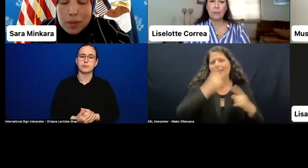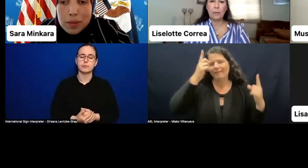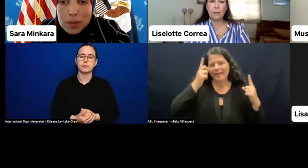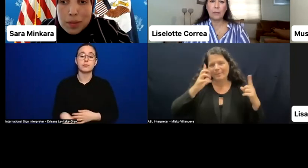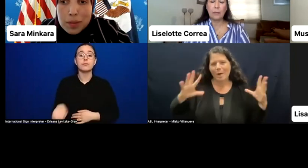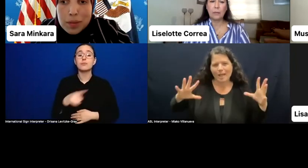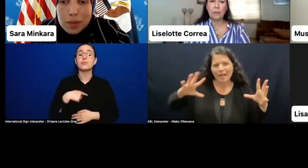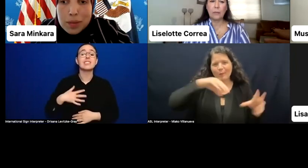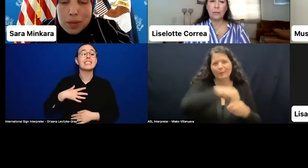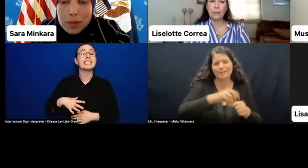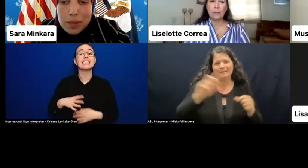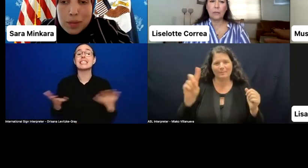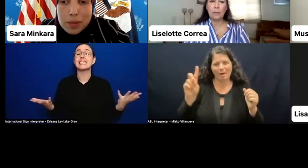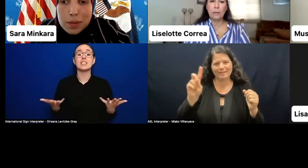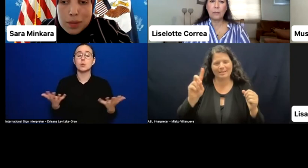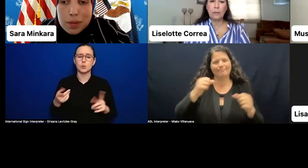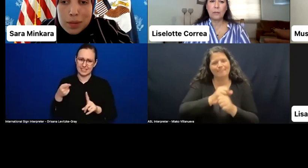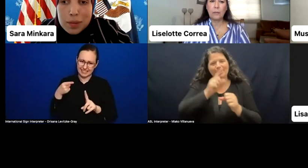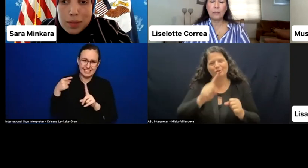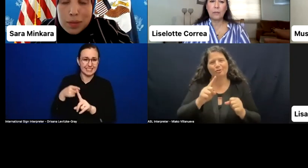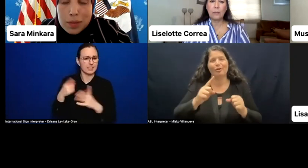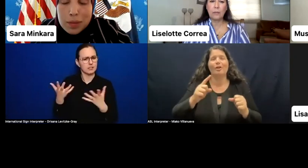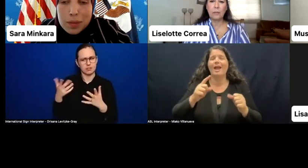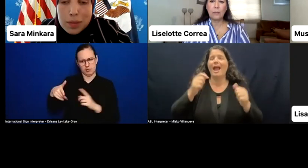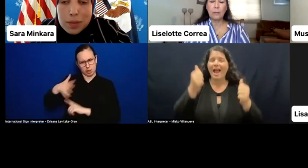and ensuring that voices of persons with disabilities